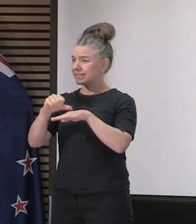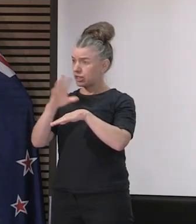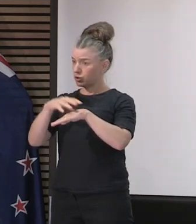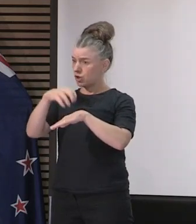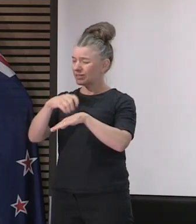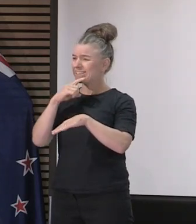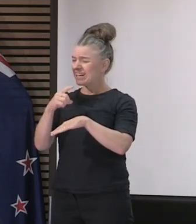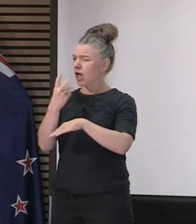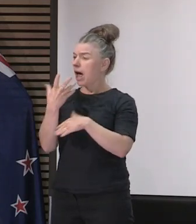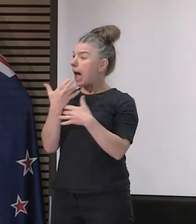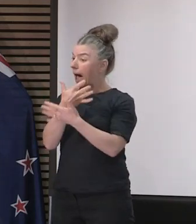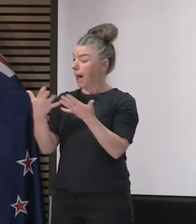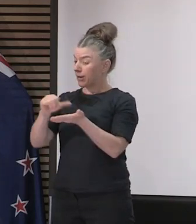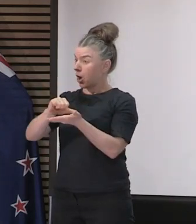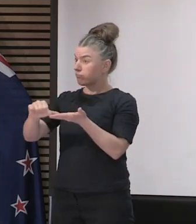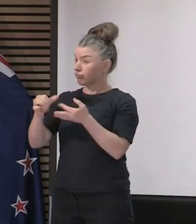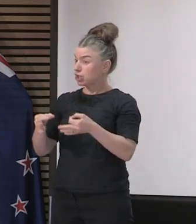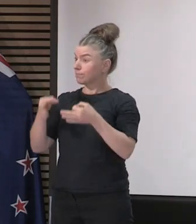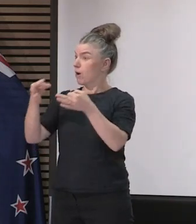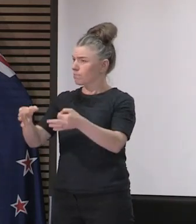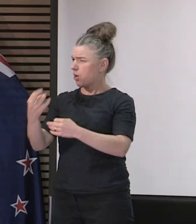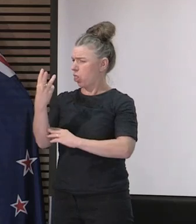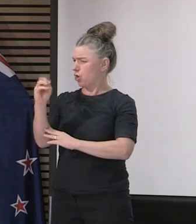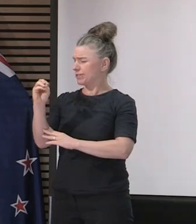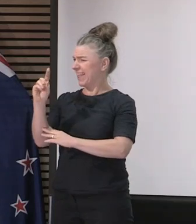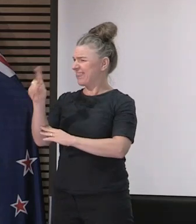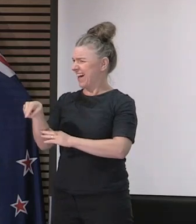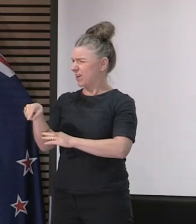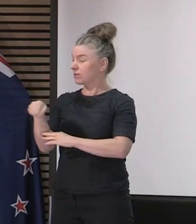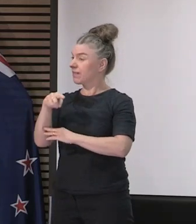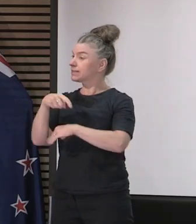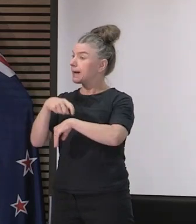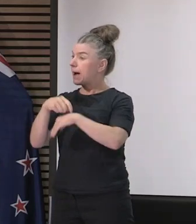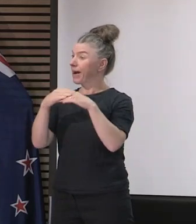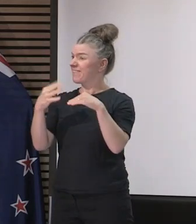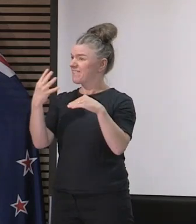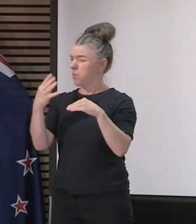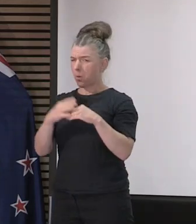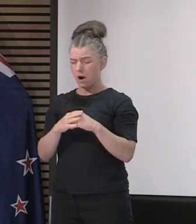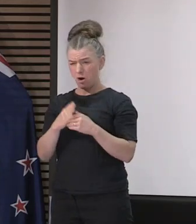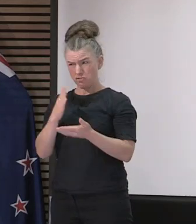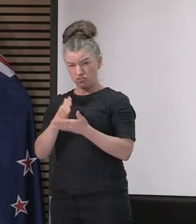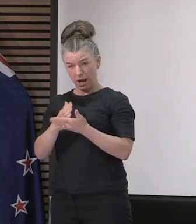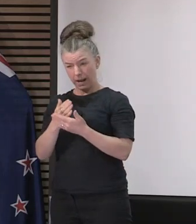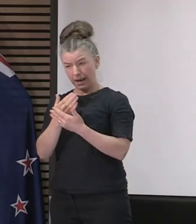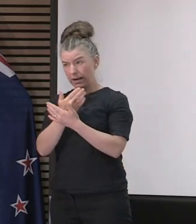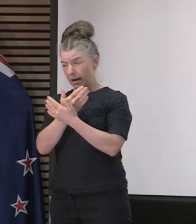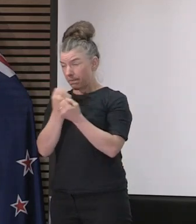make next week. >> 30,000 elective surgeries were